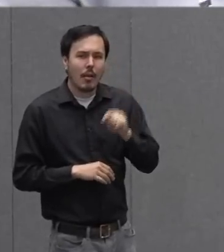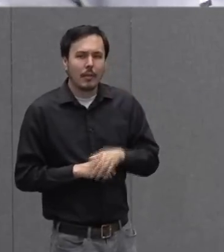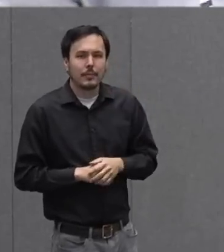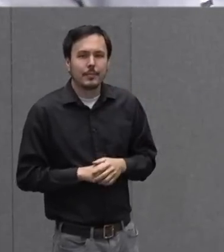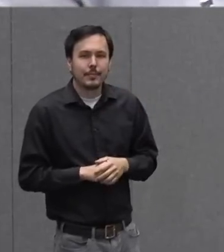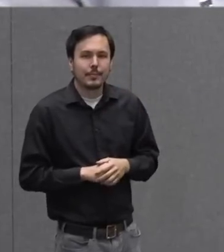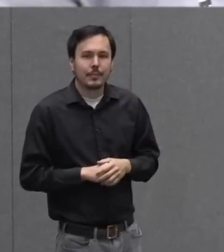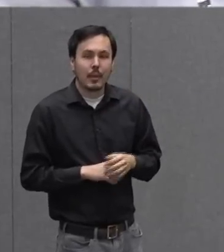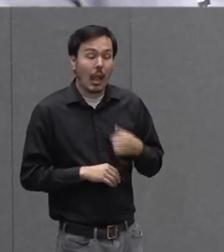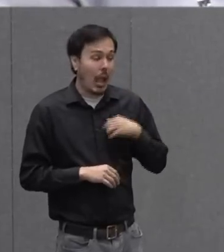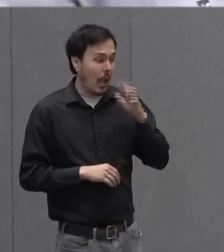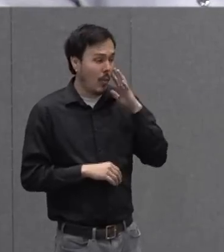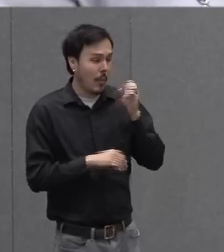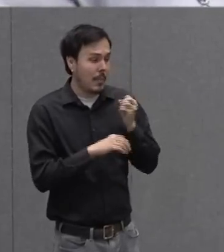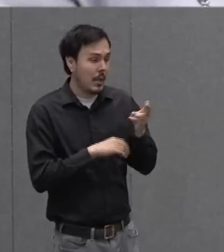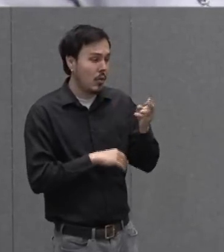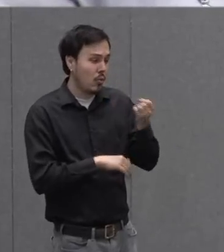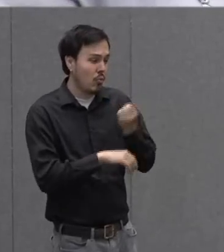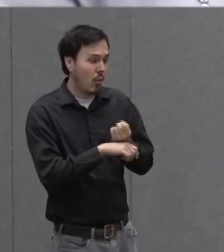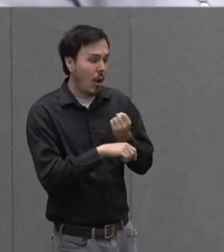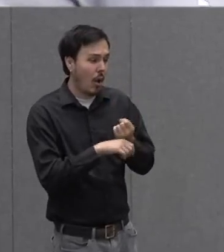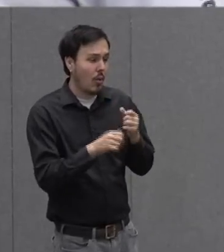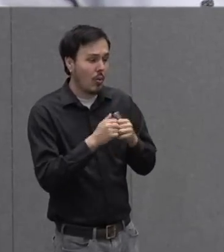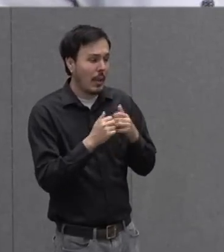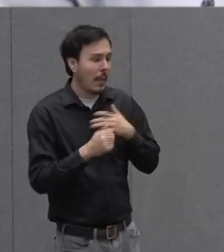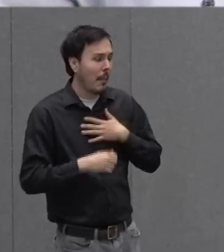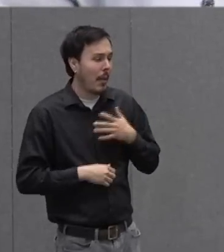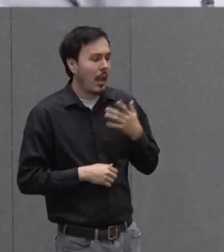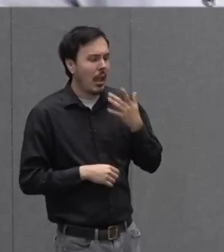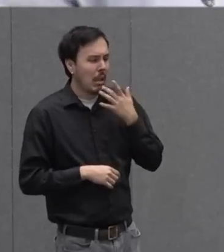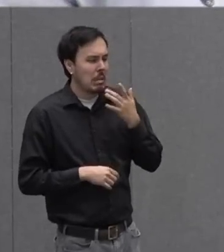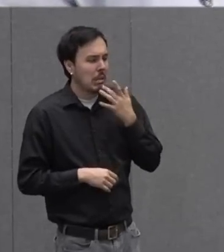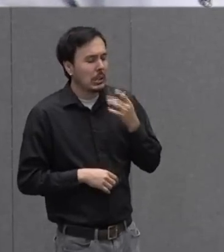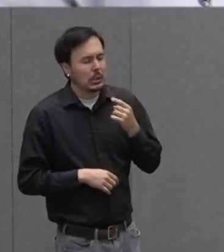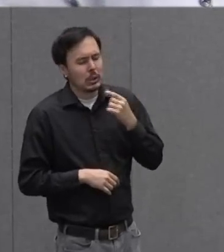I will beat you Rock with my tart and tangy sweetness.